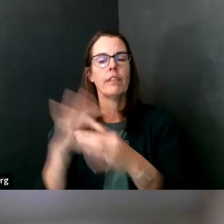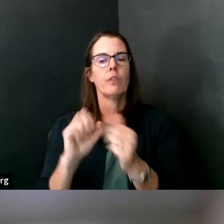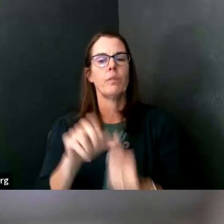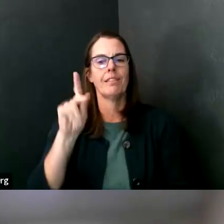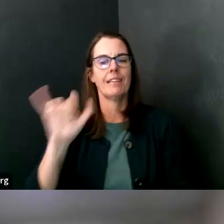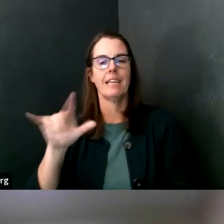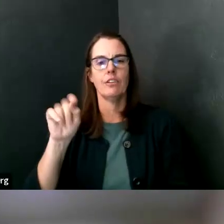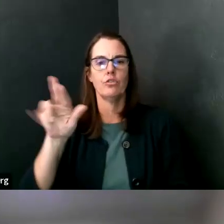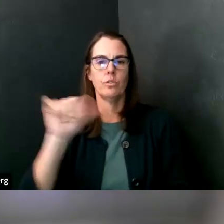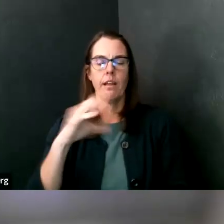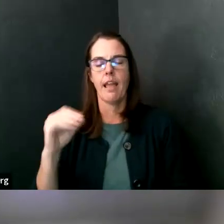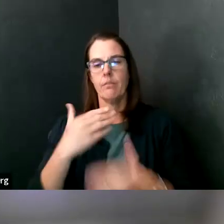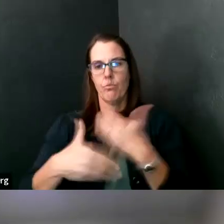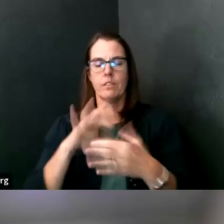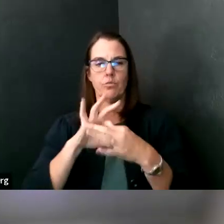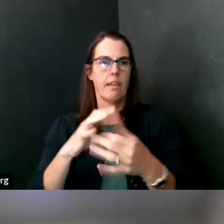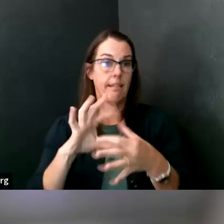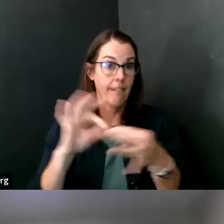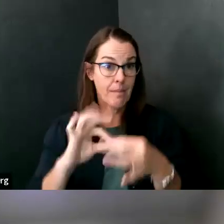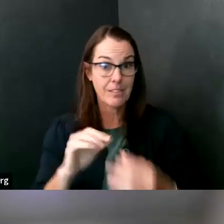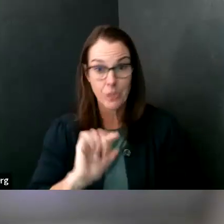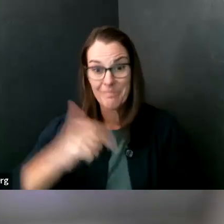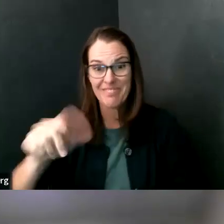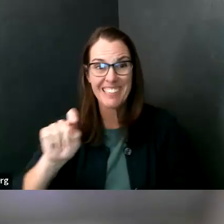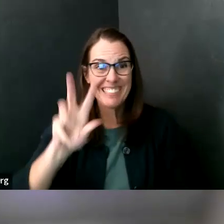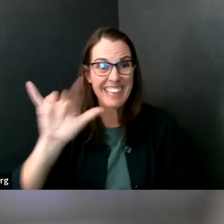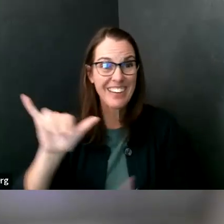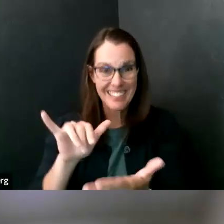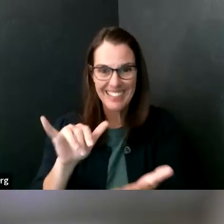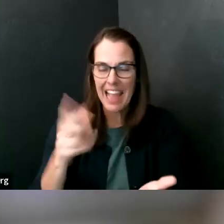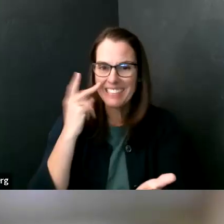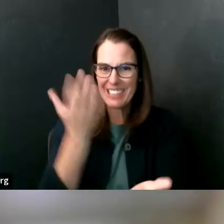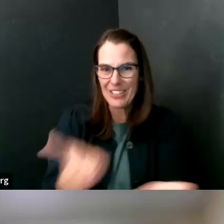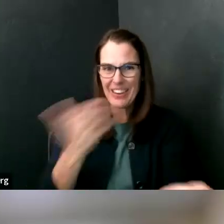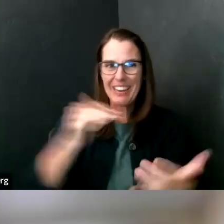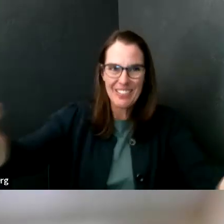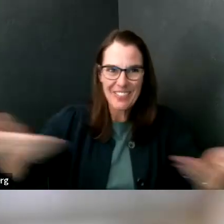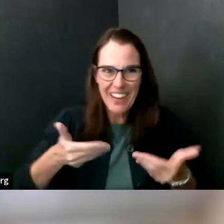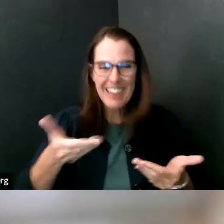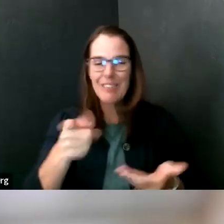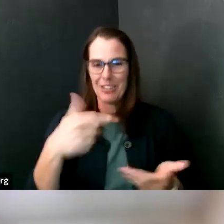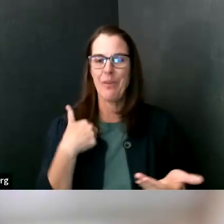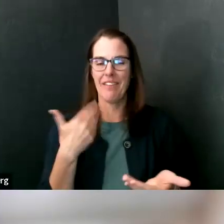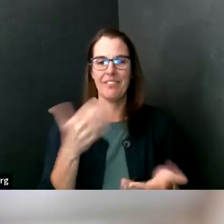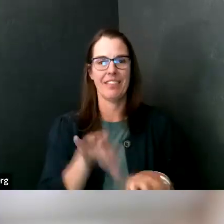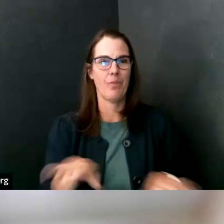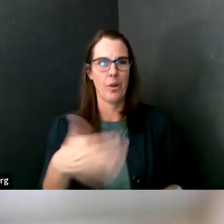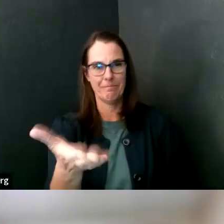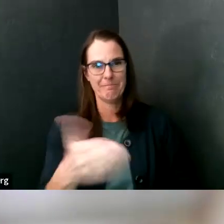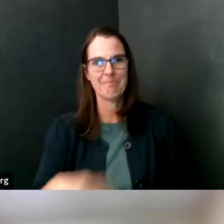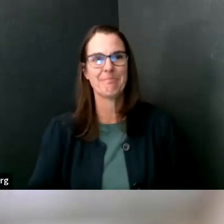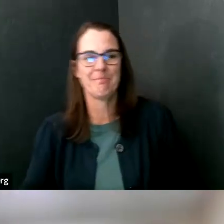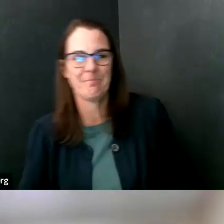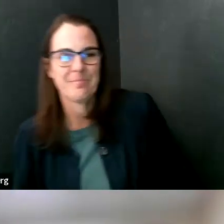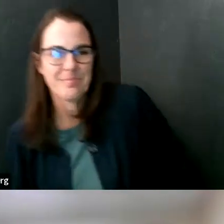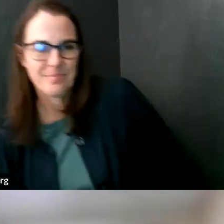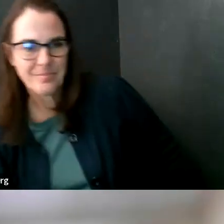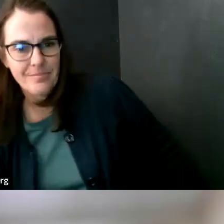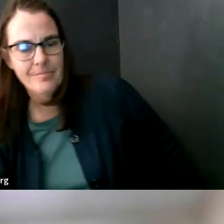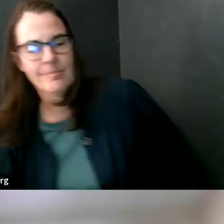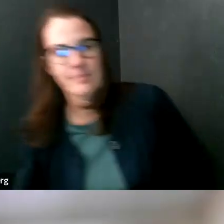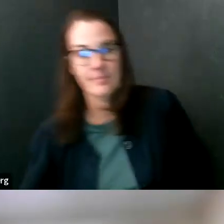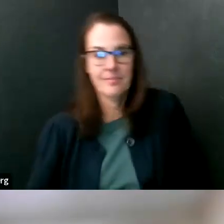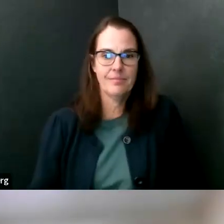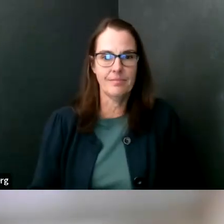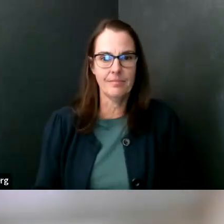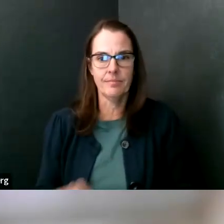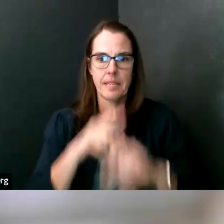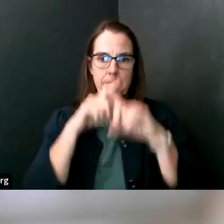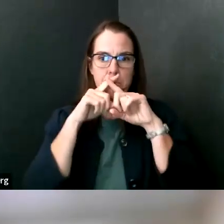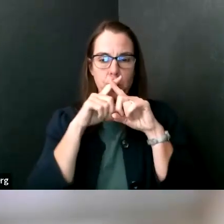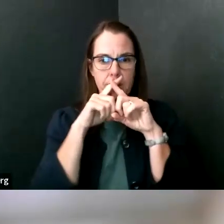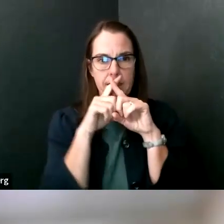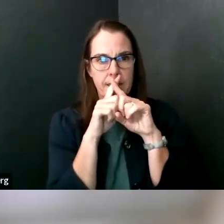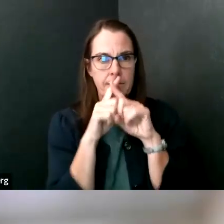related comments. So um Terry Lee I see that you are here so welcome and you have the floor.